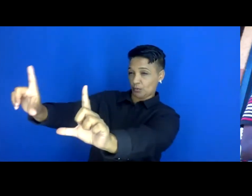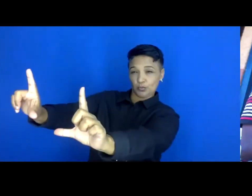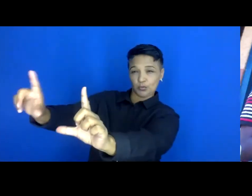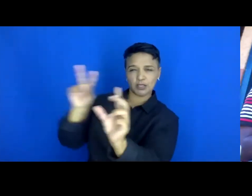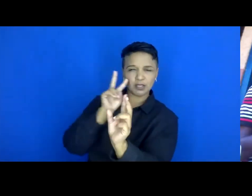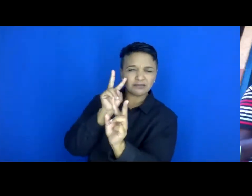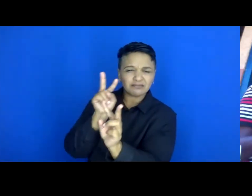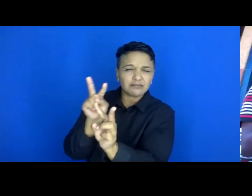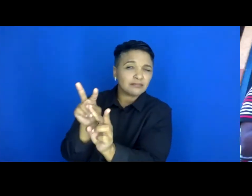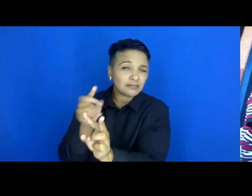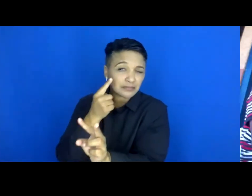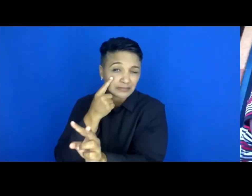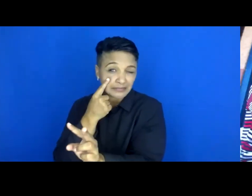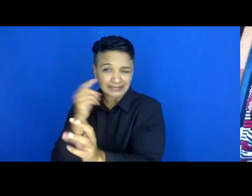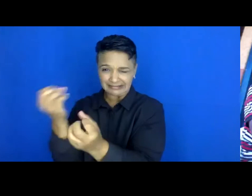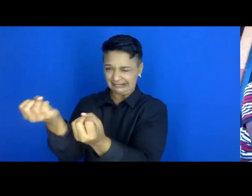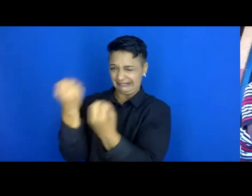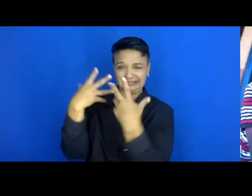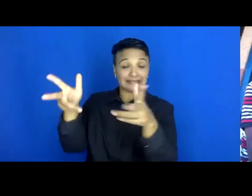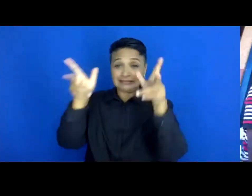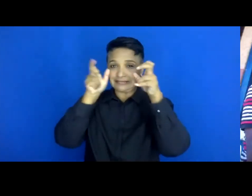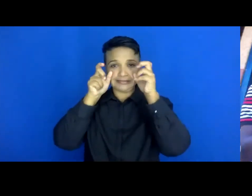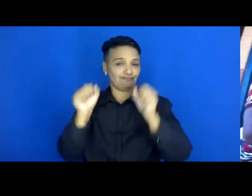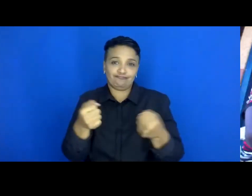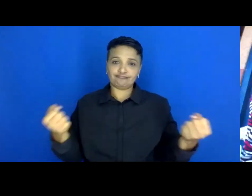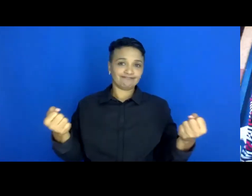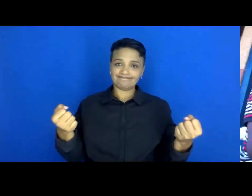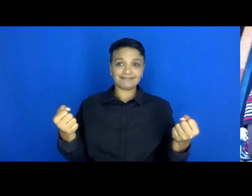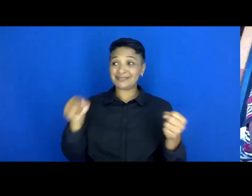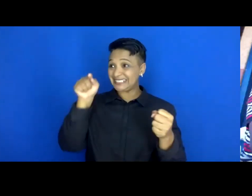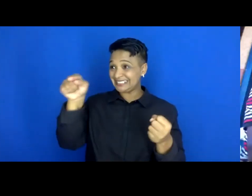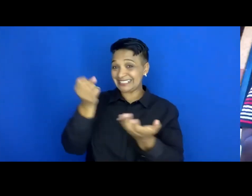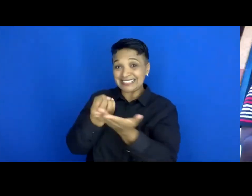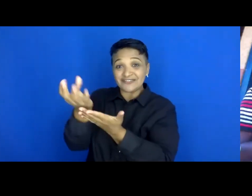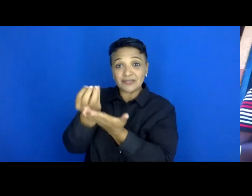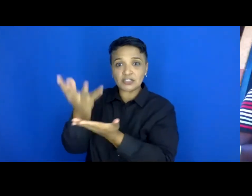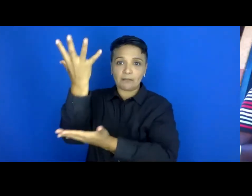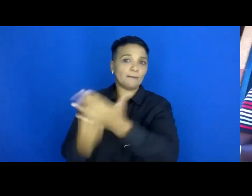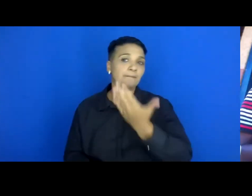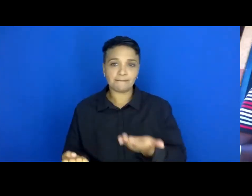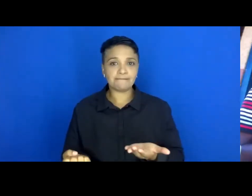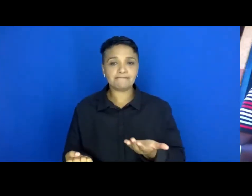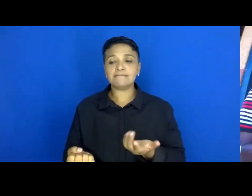get the information or learn from it so it has been a challenge to get information